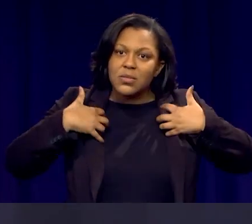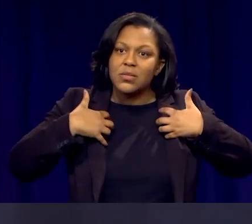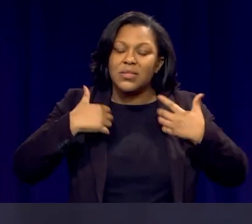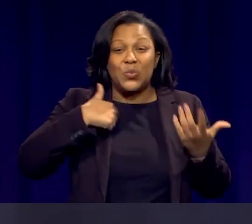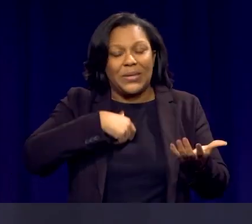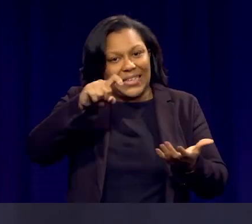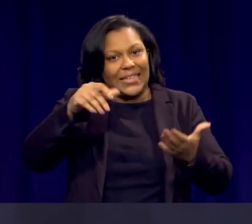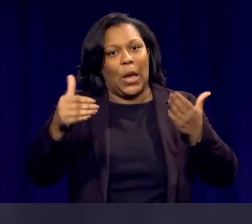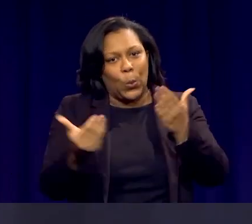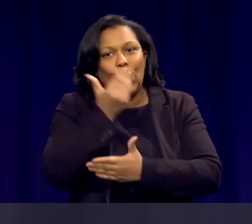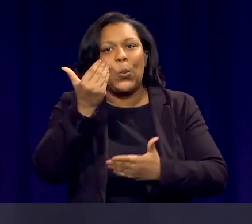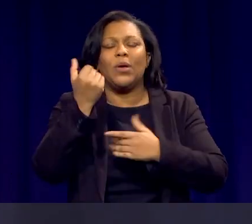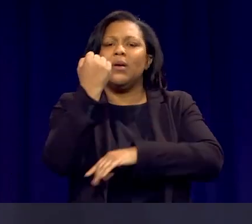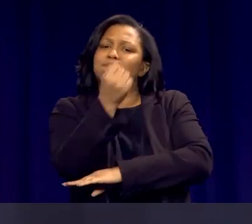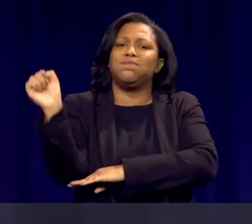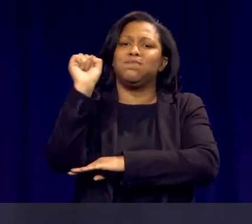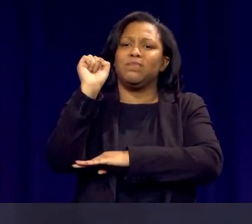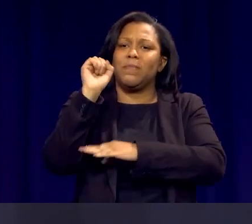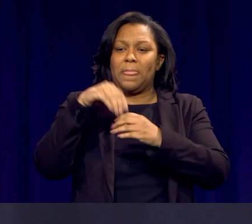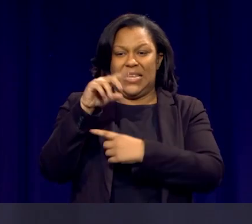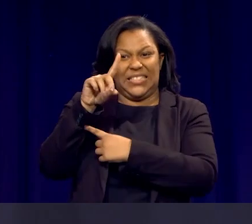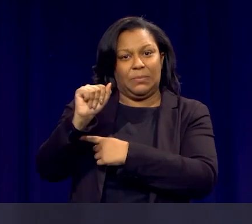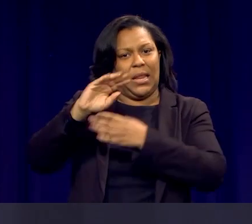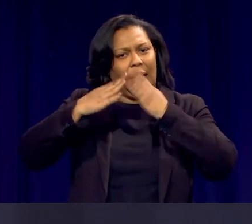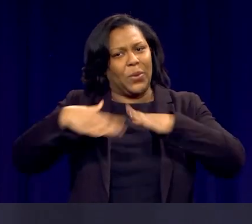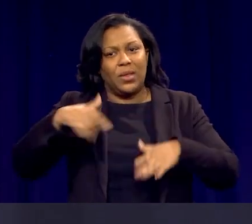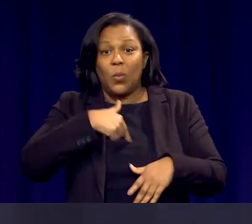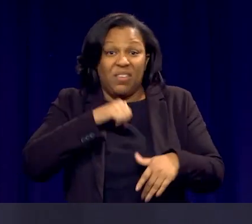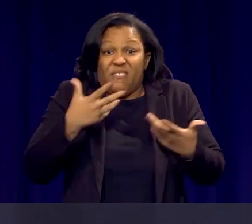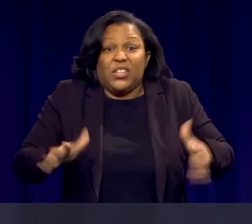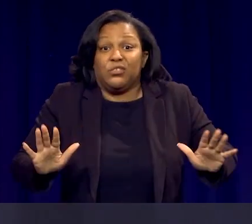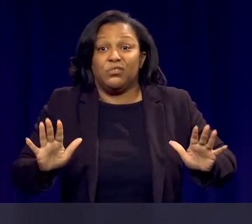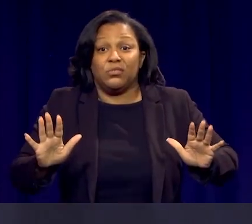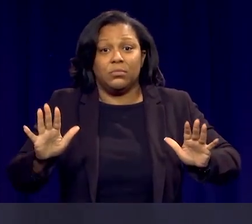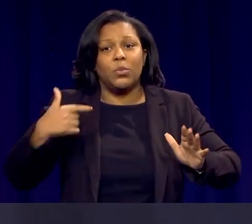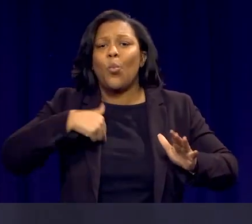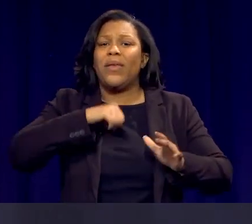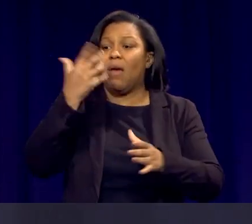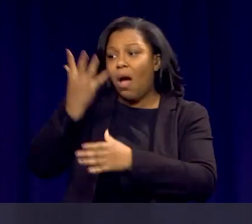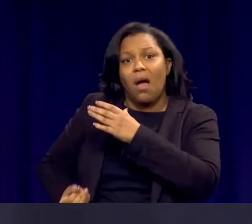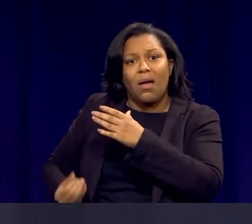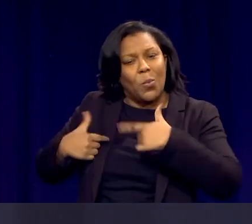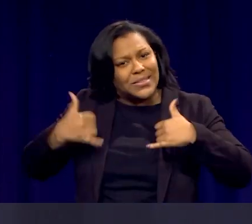And I just feel like we need another revolution within the disability community.